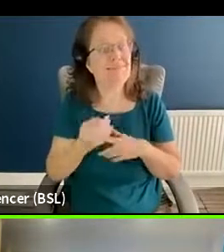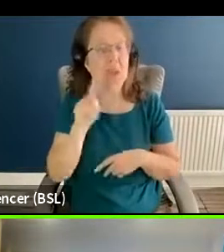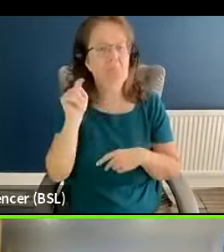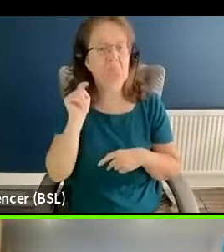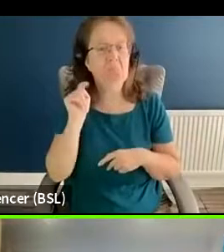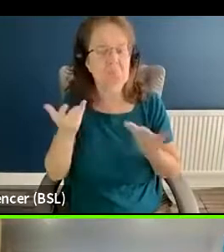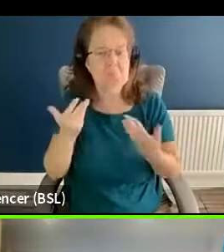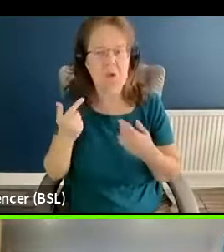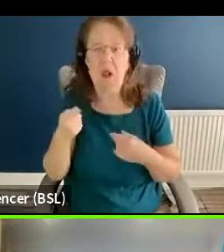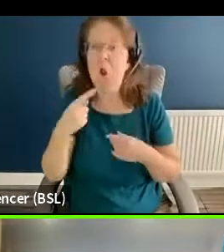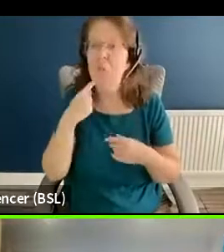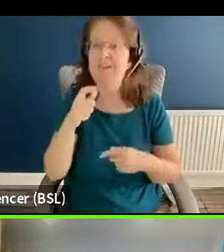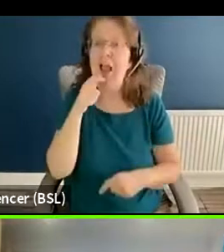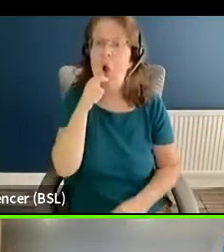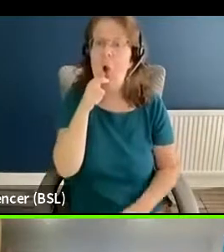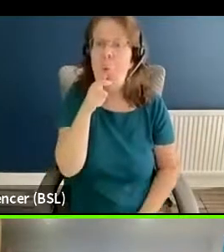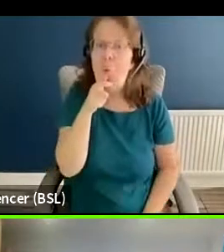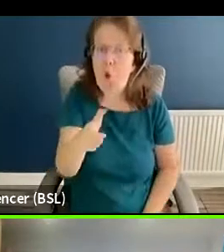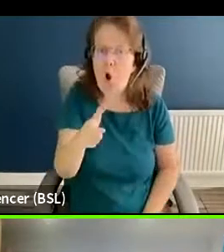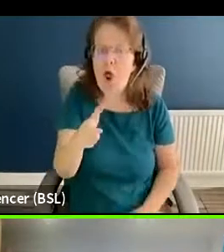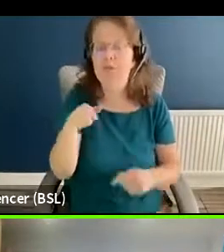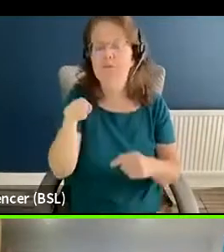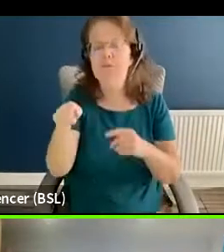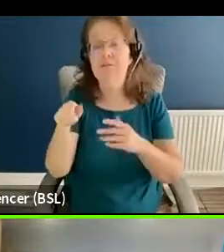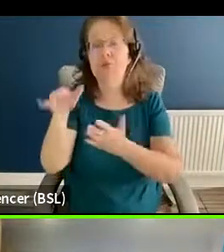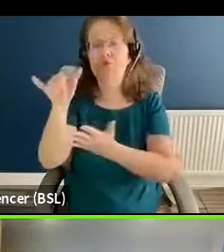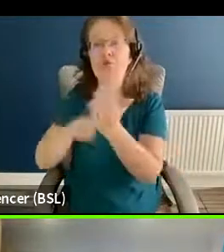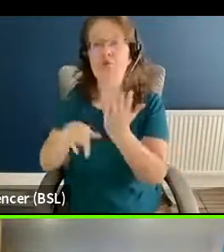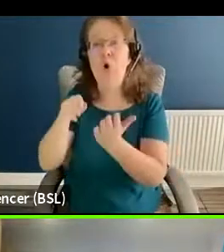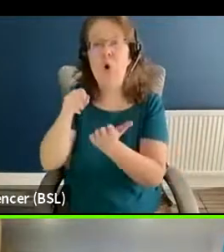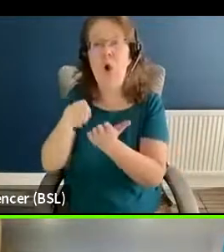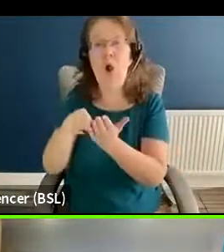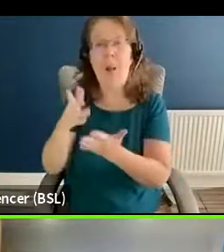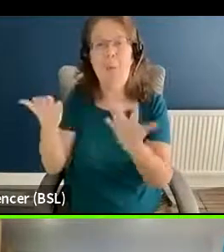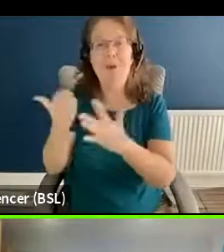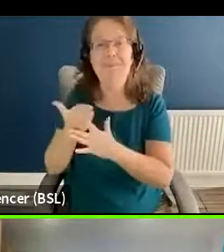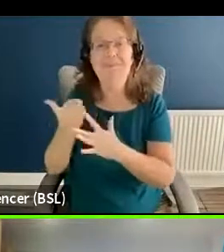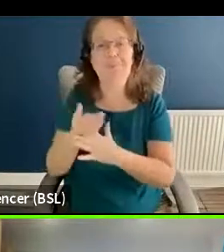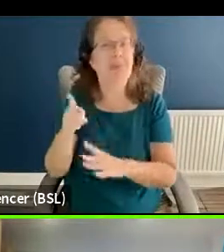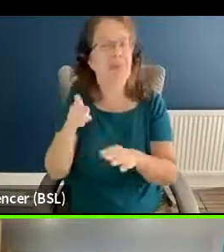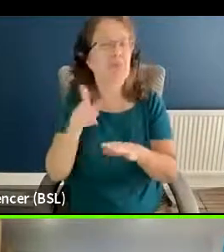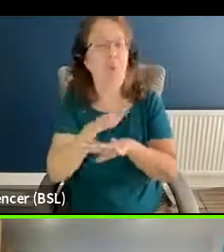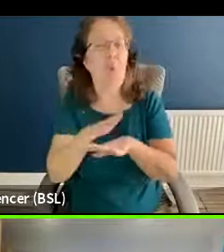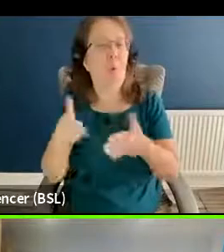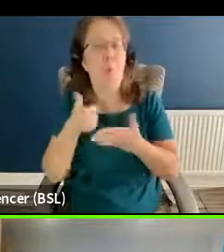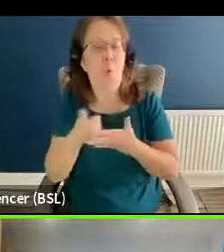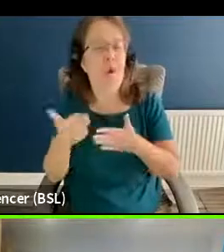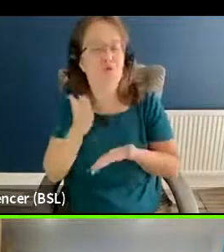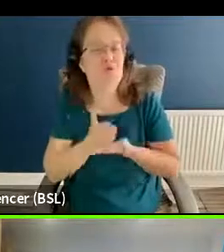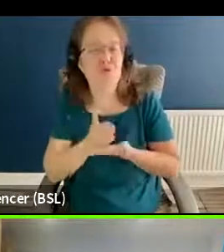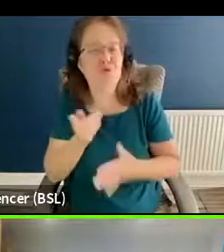being more accessible in the resulting PDF. Isn't always true. There are certain things